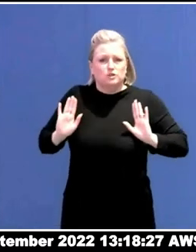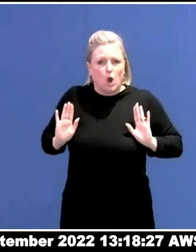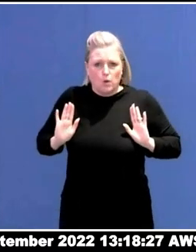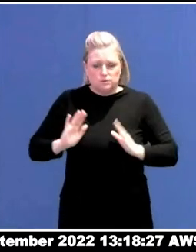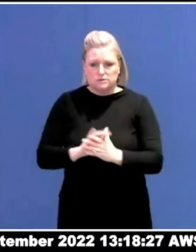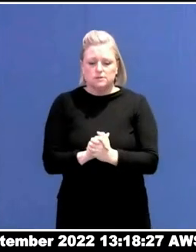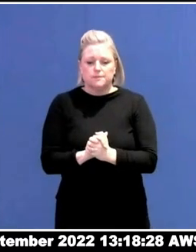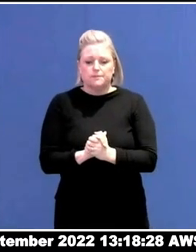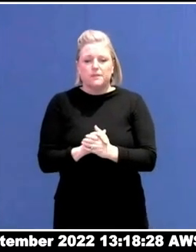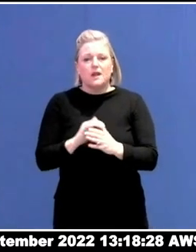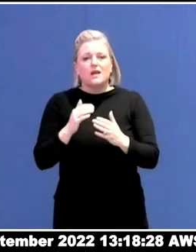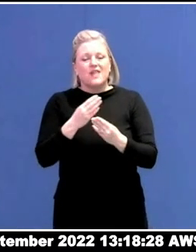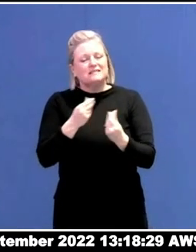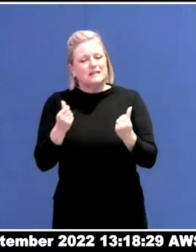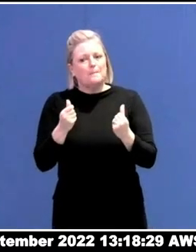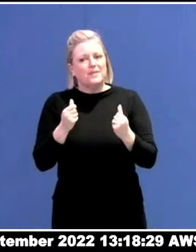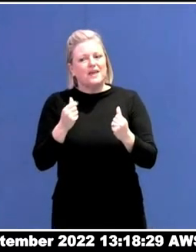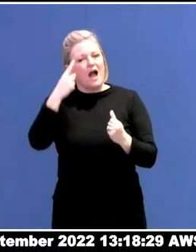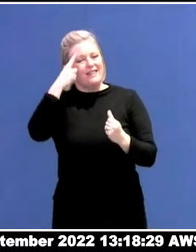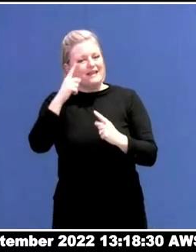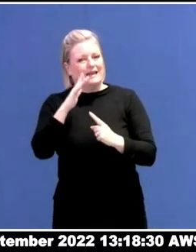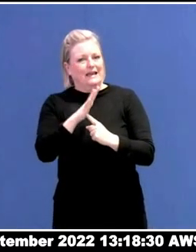And that's something that I think is key when looking at diversion.